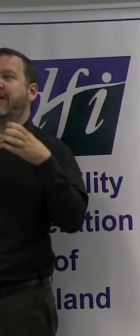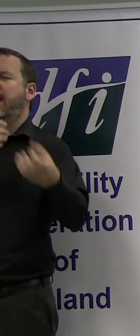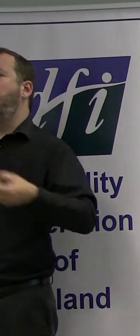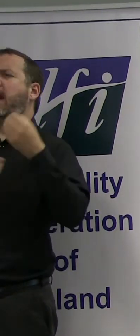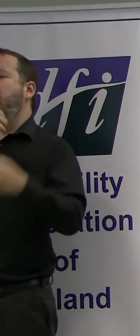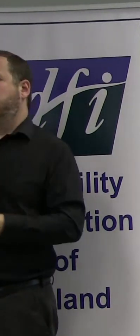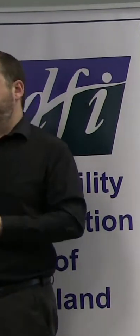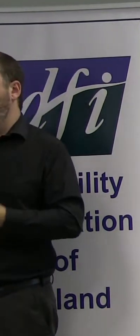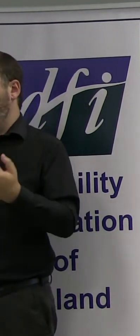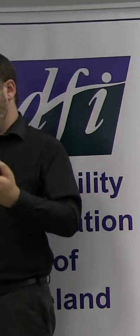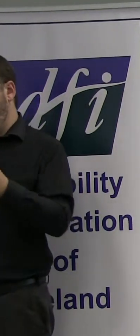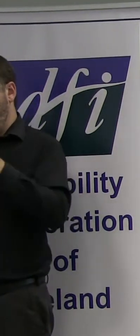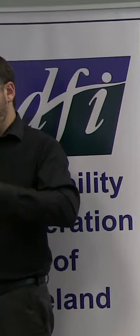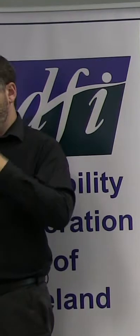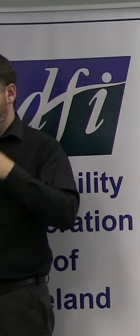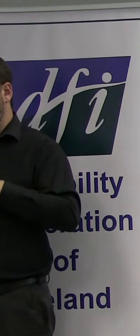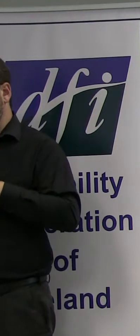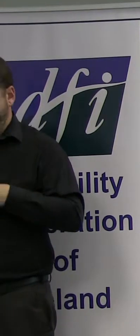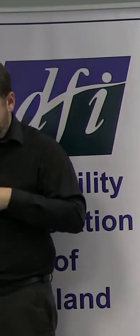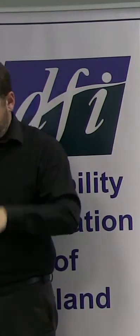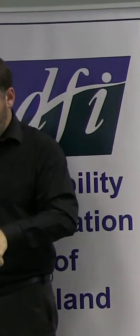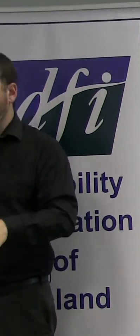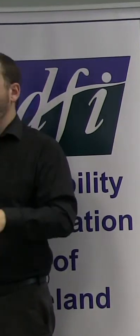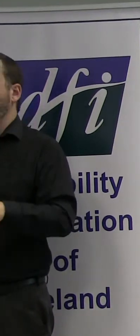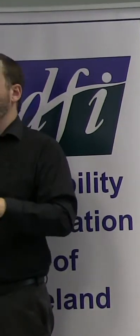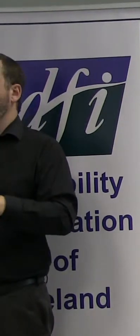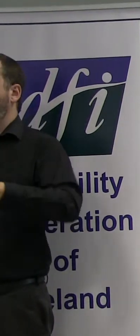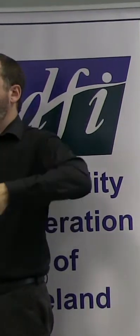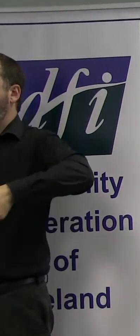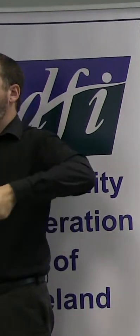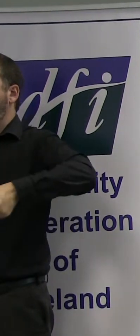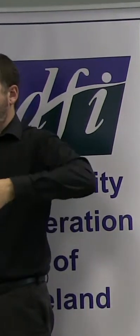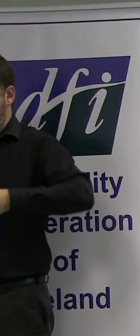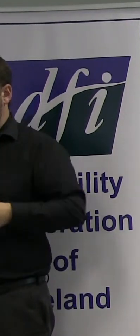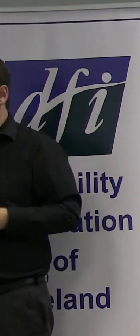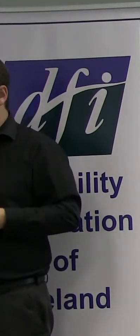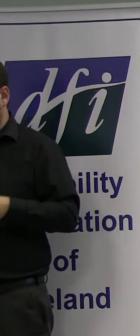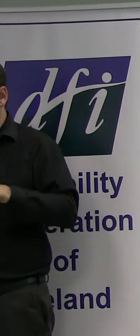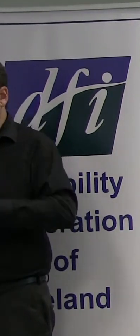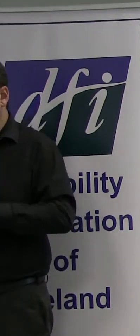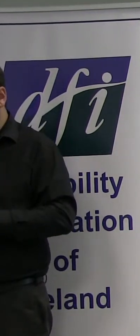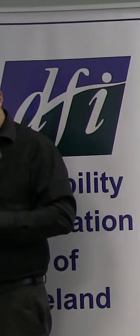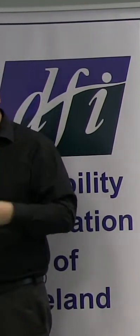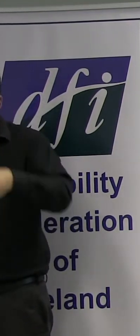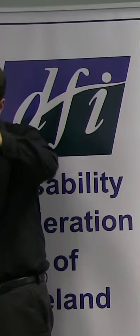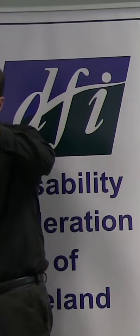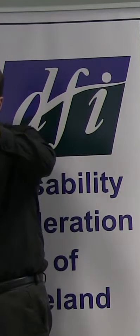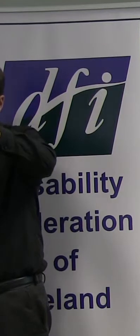to your door every day that our settlement abused away so the closest call soon is going to be helped and actually its own individual is making